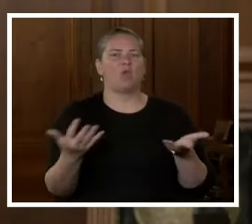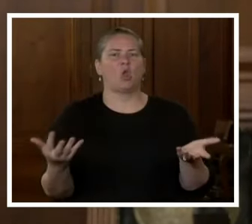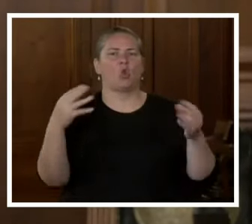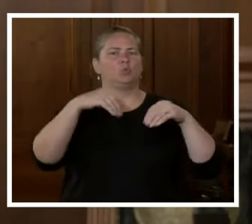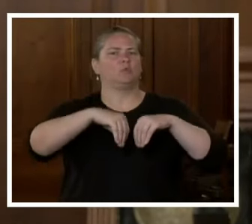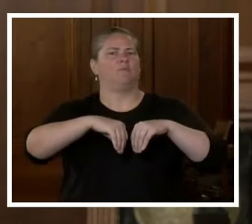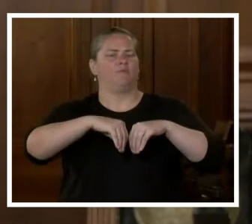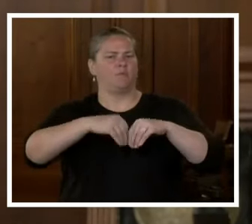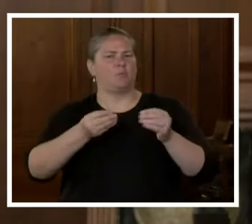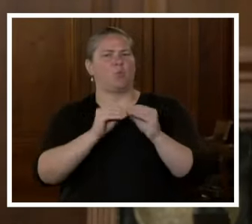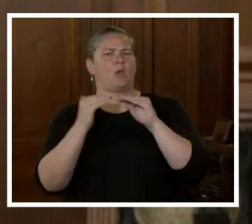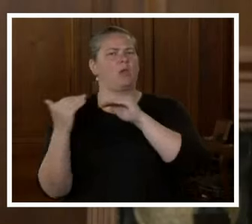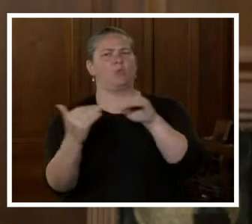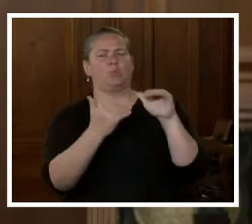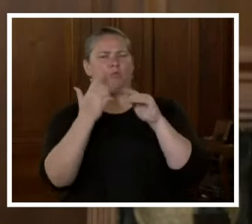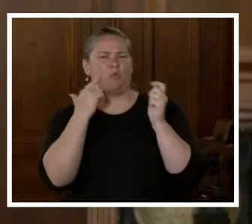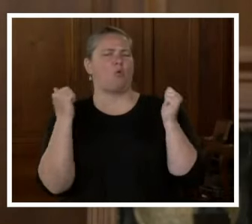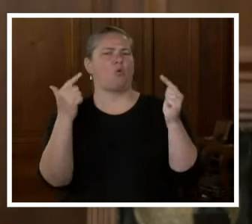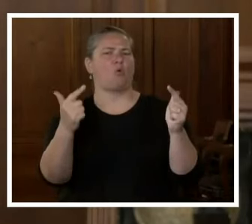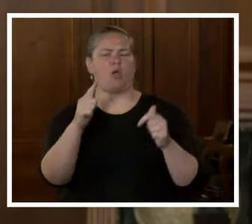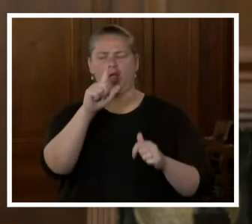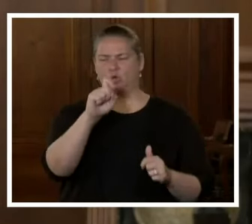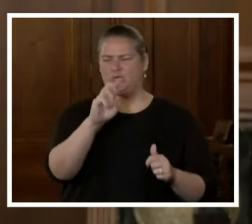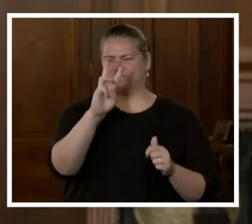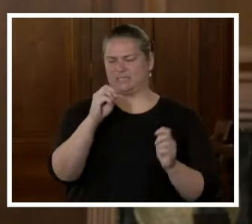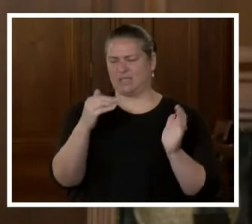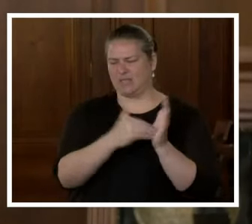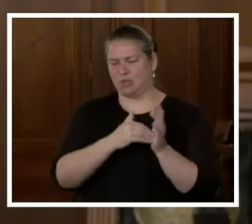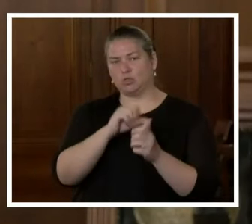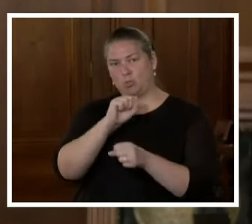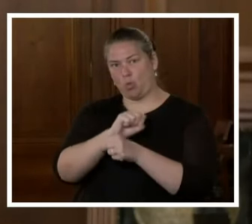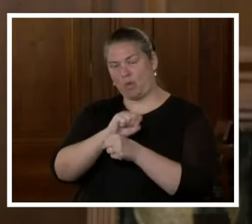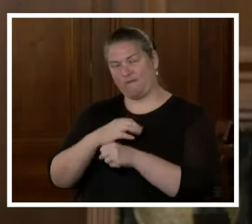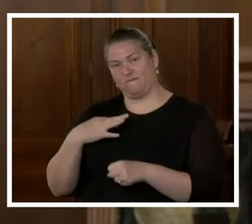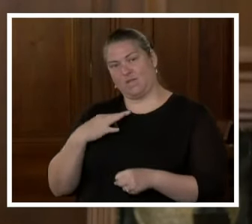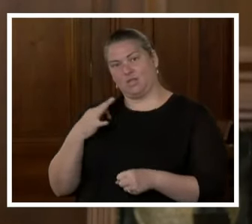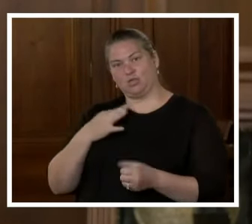AND CREATES WEALTH IN THE